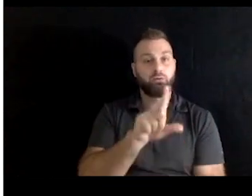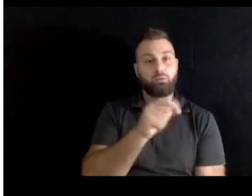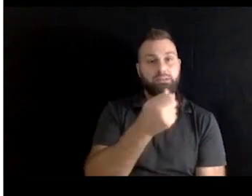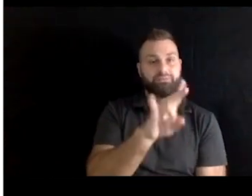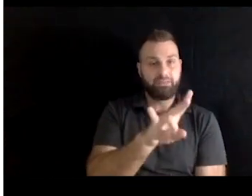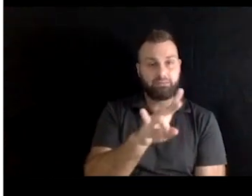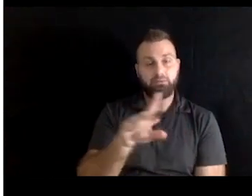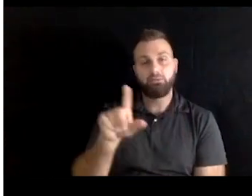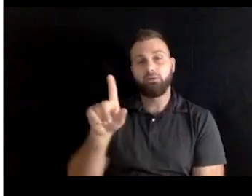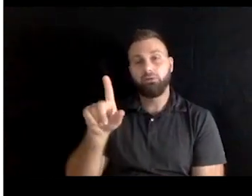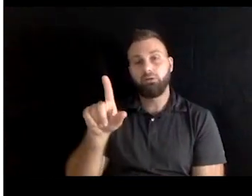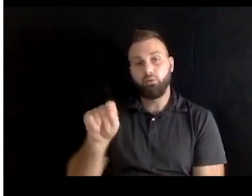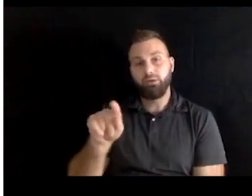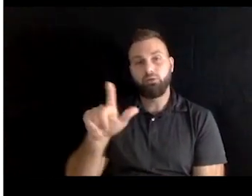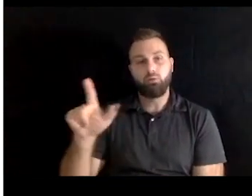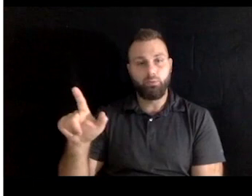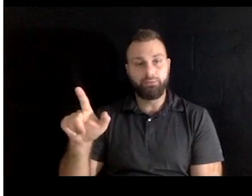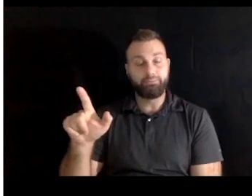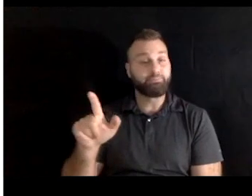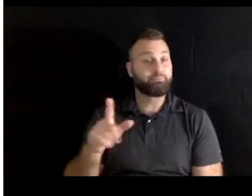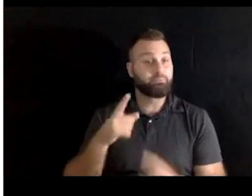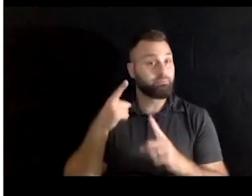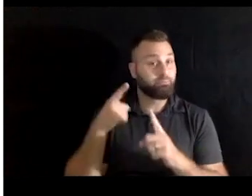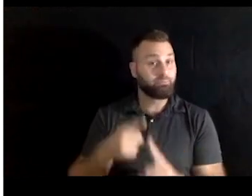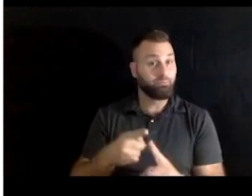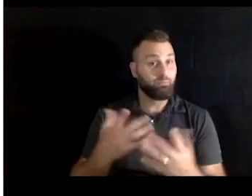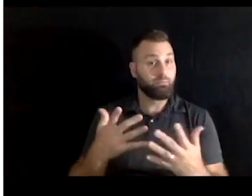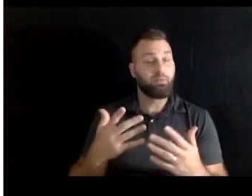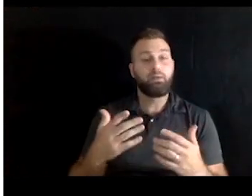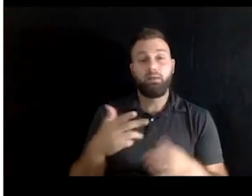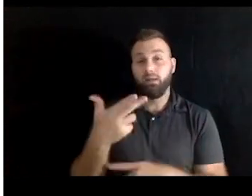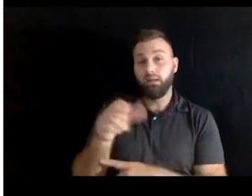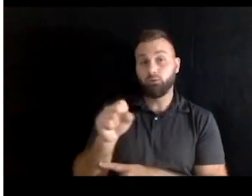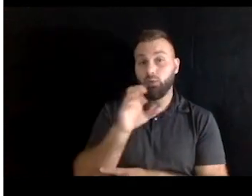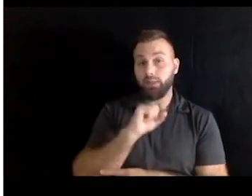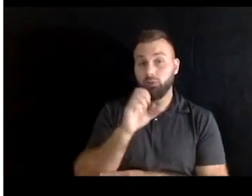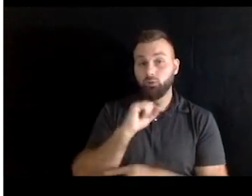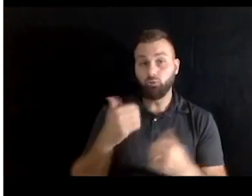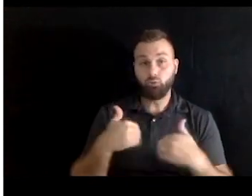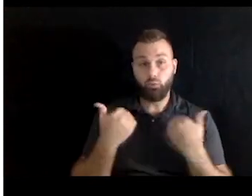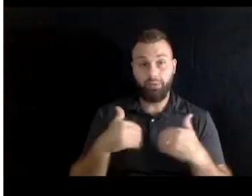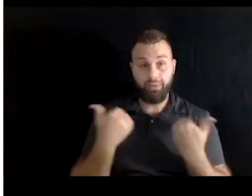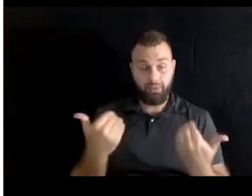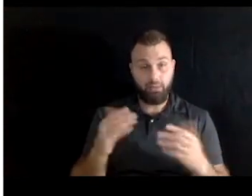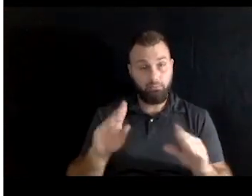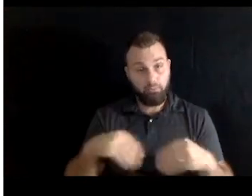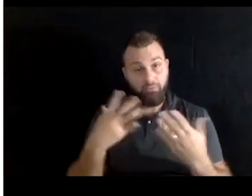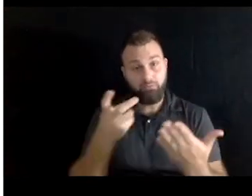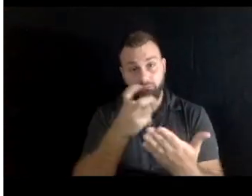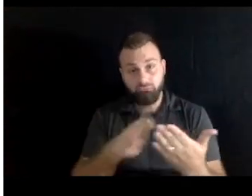And what's the big idea here? The big idea is to take high school age youth and provide them with